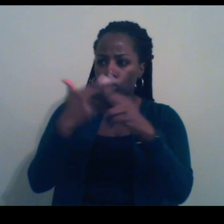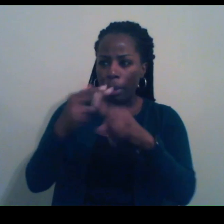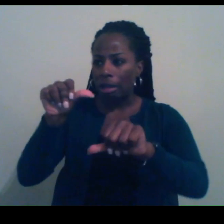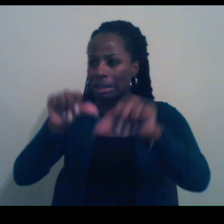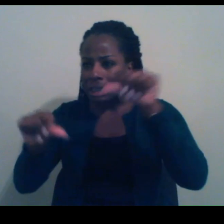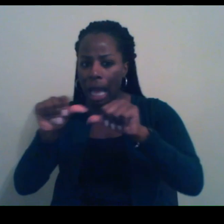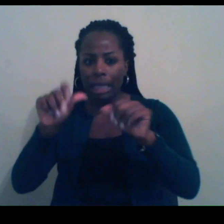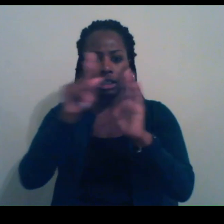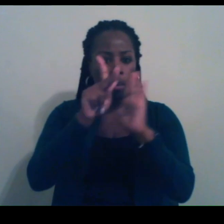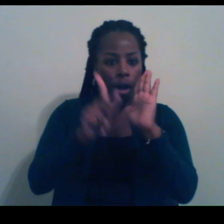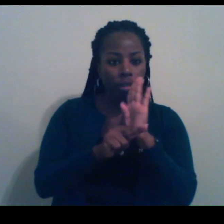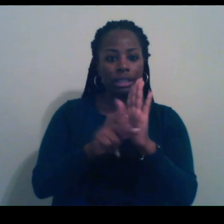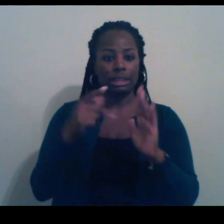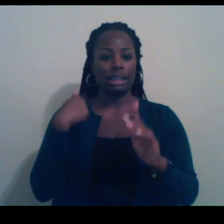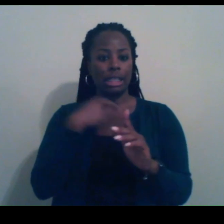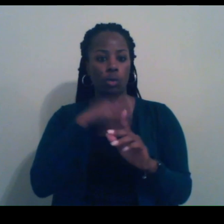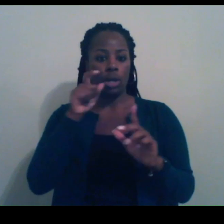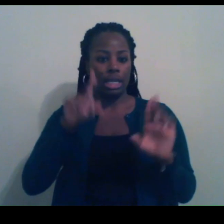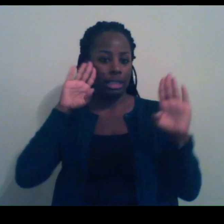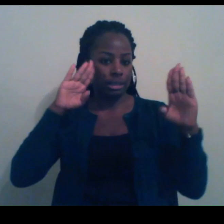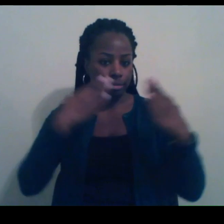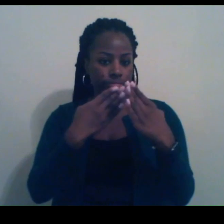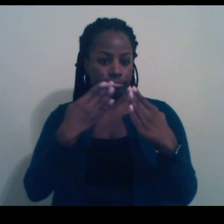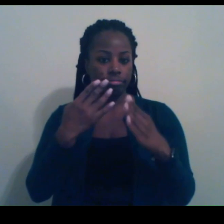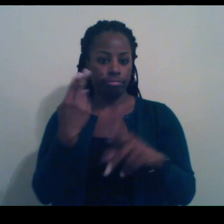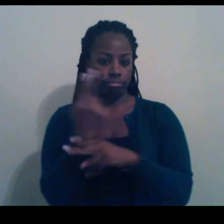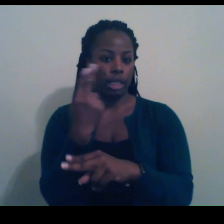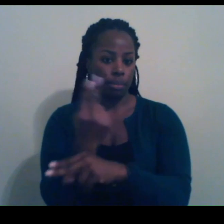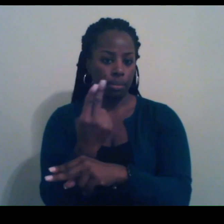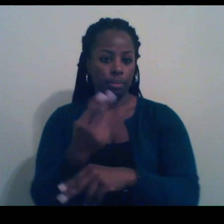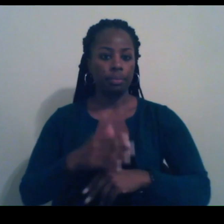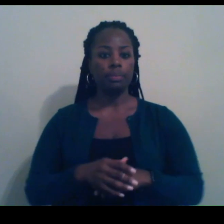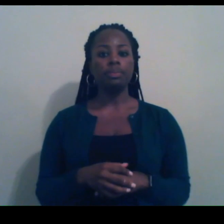need to focus on I just want to begin by recapping the current situation that we